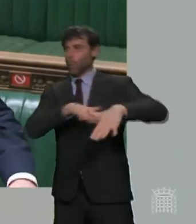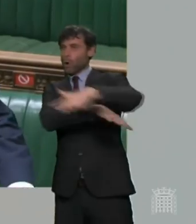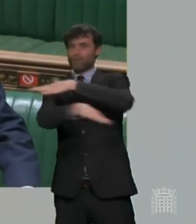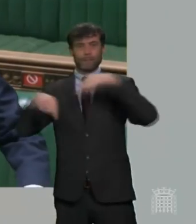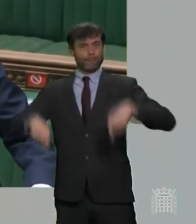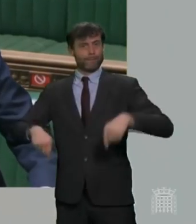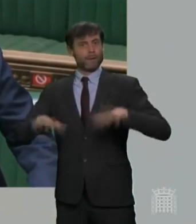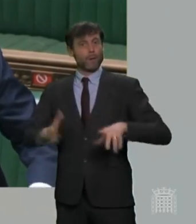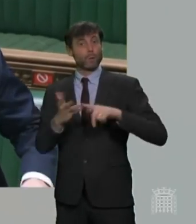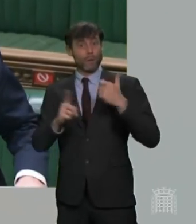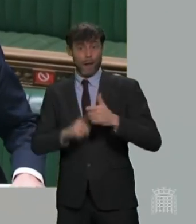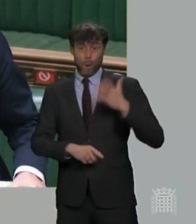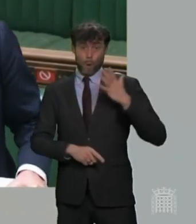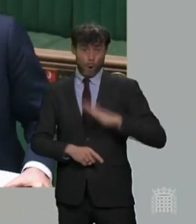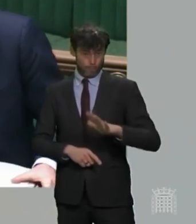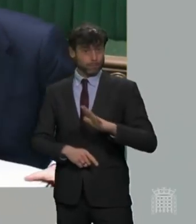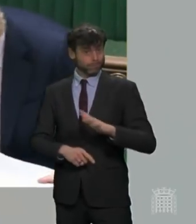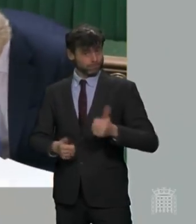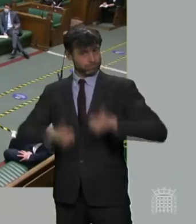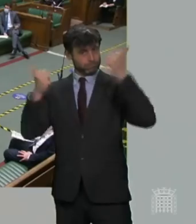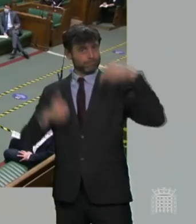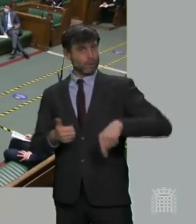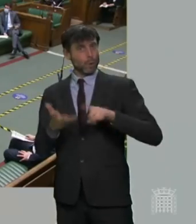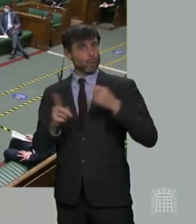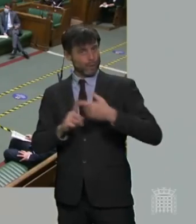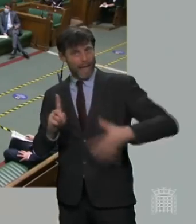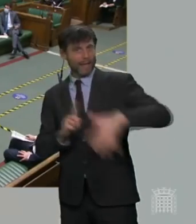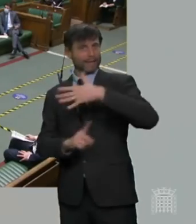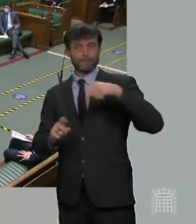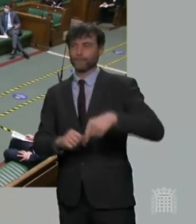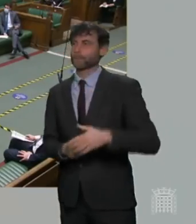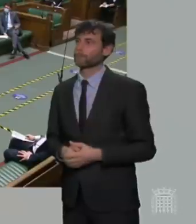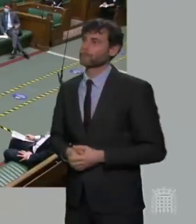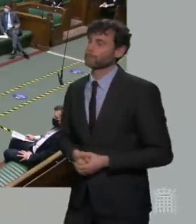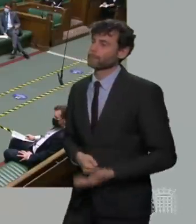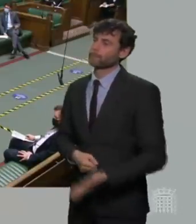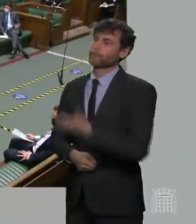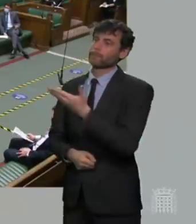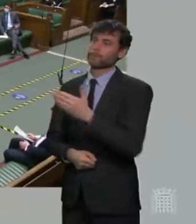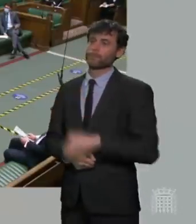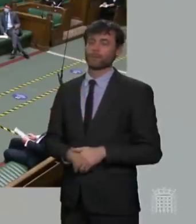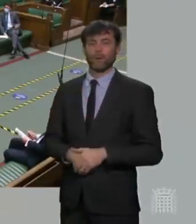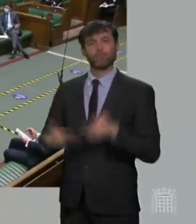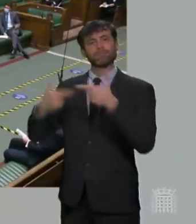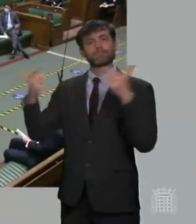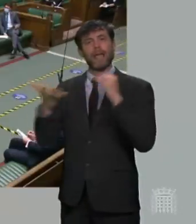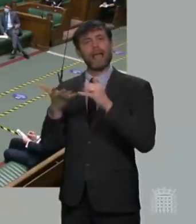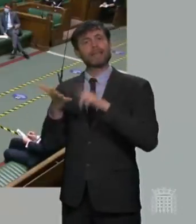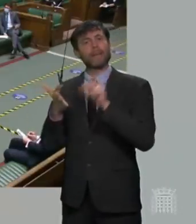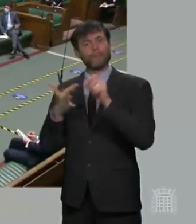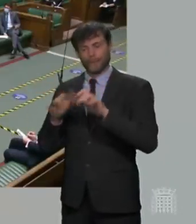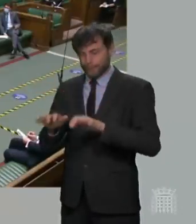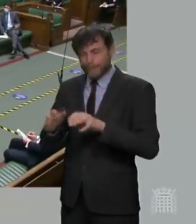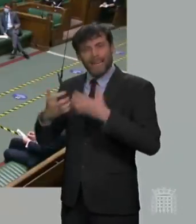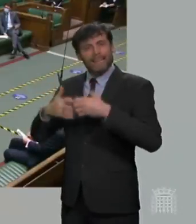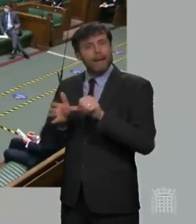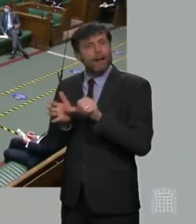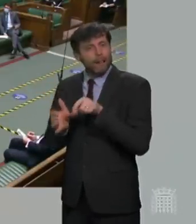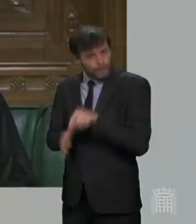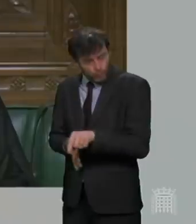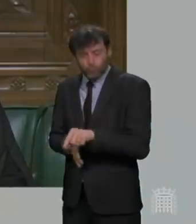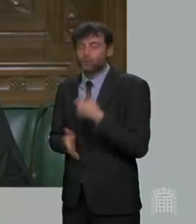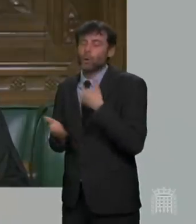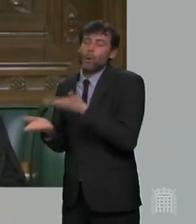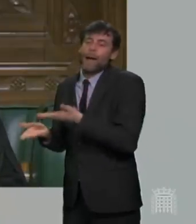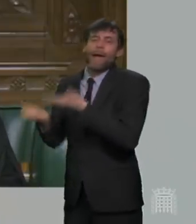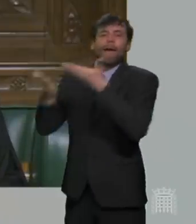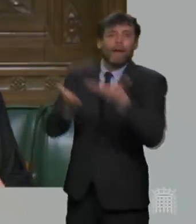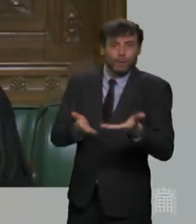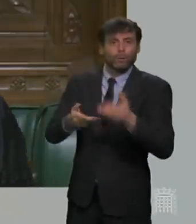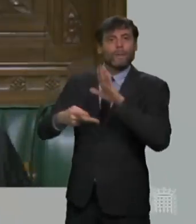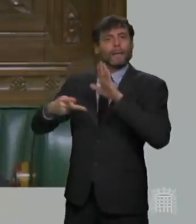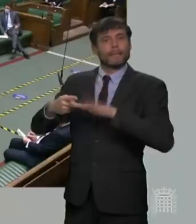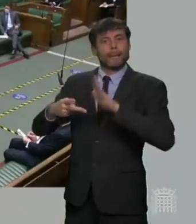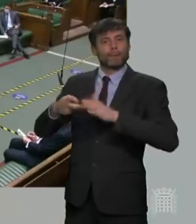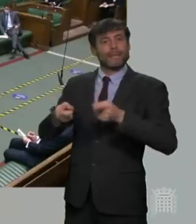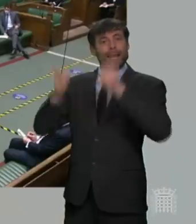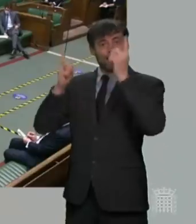this summer if we continue on our road map. >> Kirsten Oswald (East Renfrewshire) (SNP)